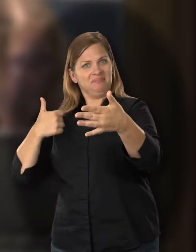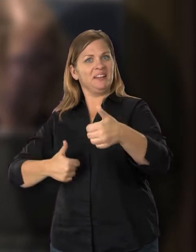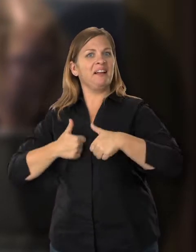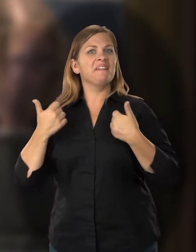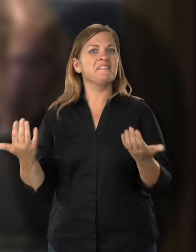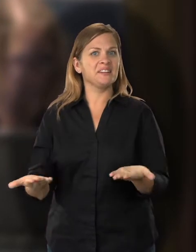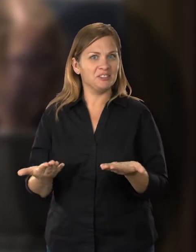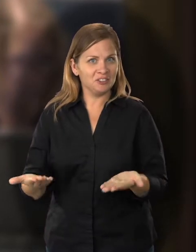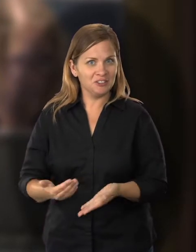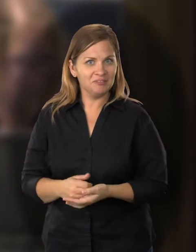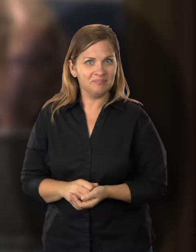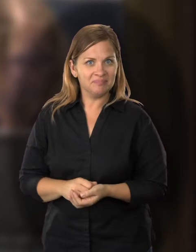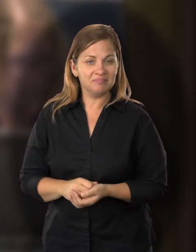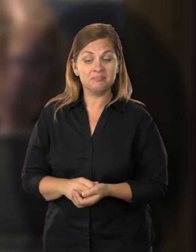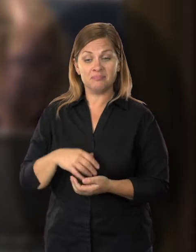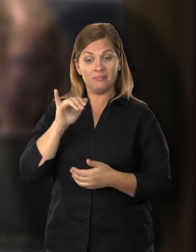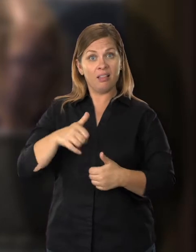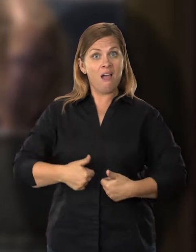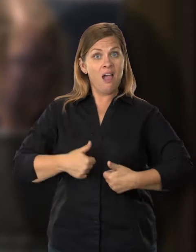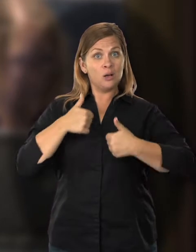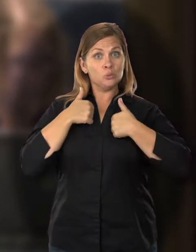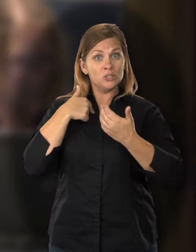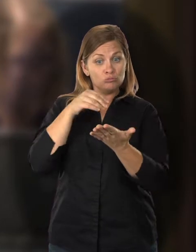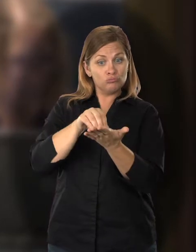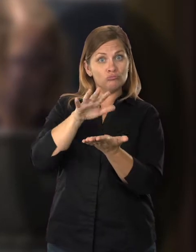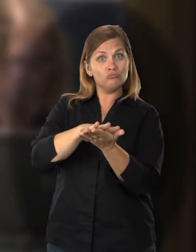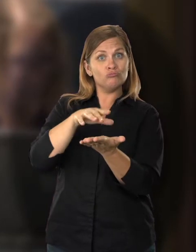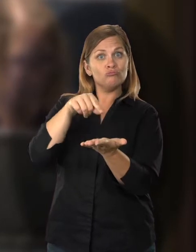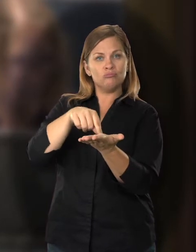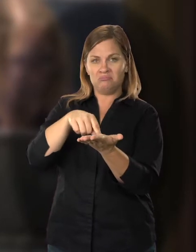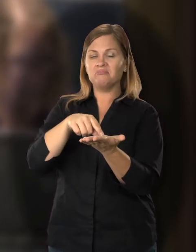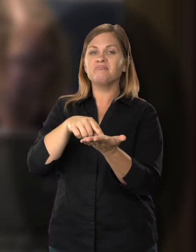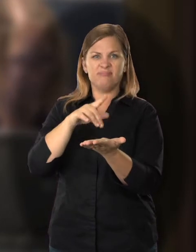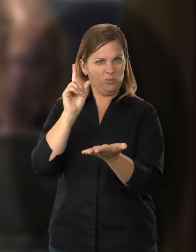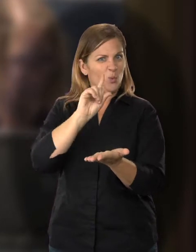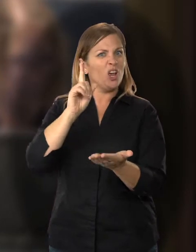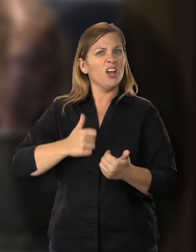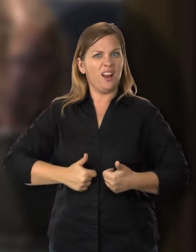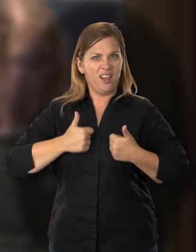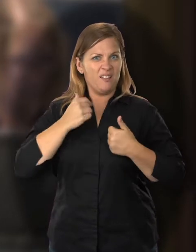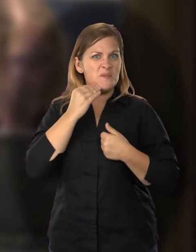will have resided in Minnesota for 20 days immediately preceding Election Day;